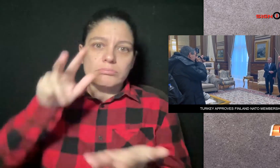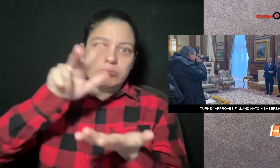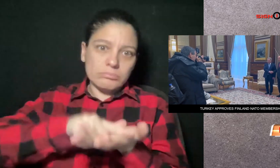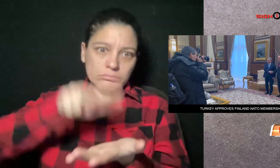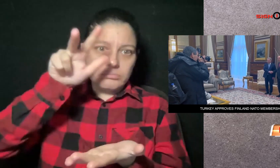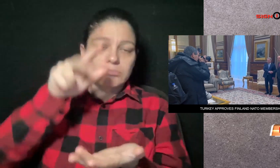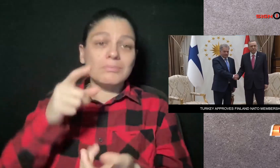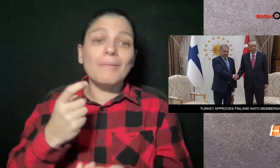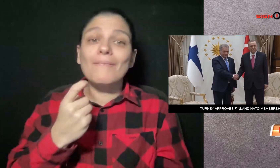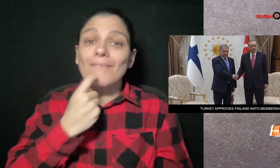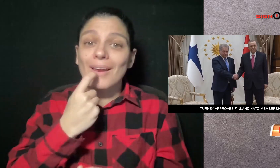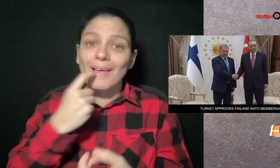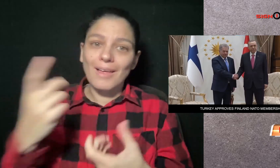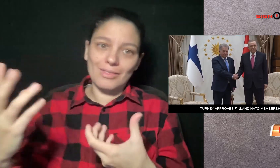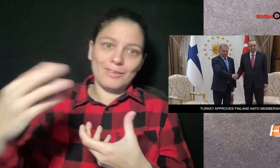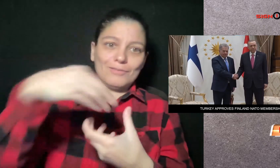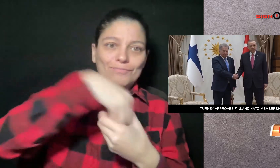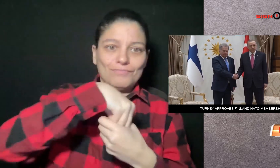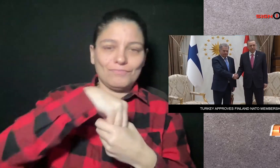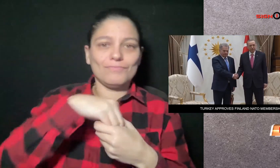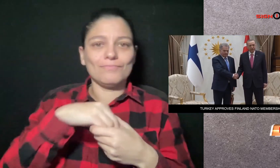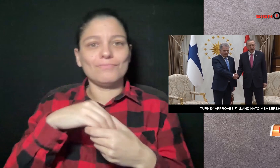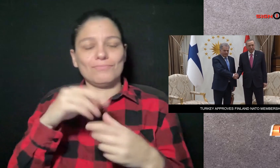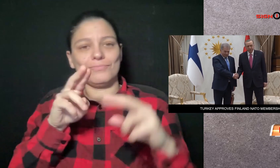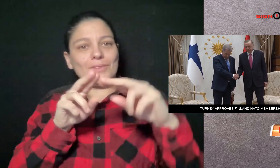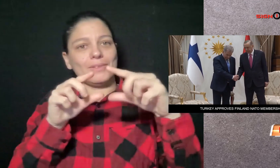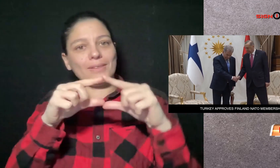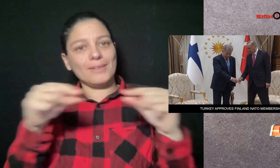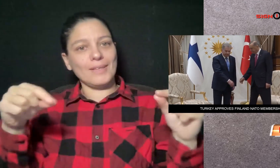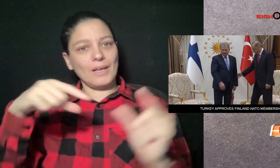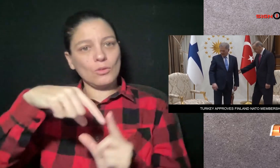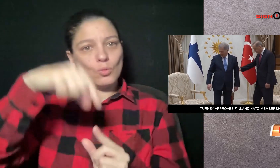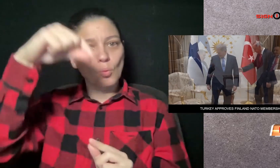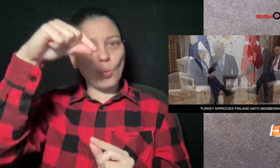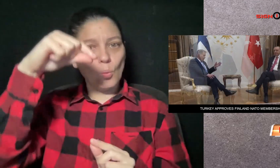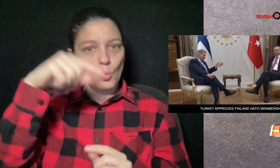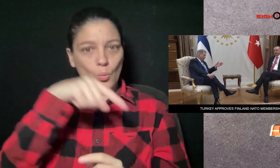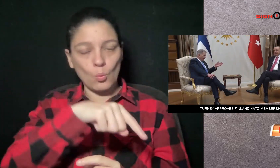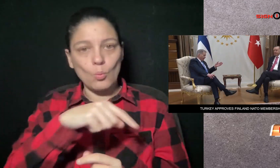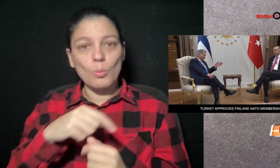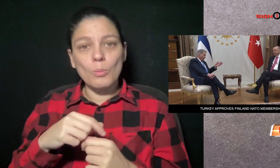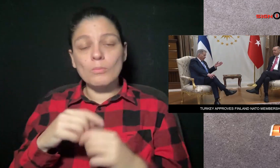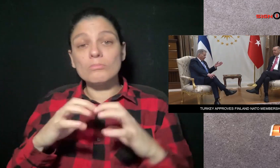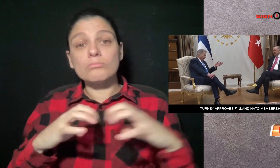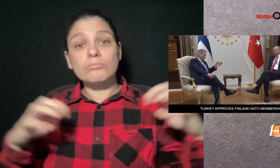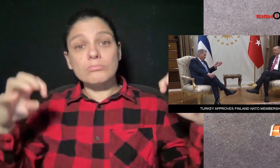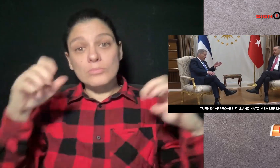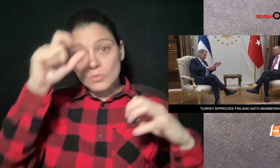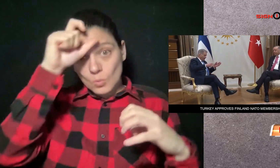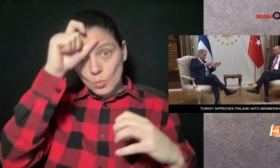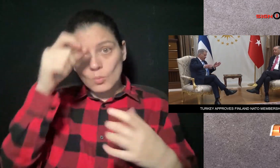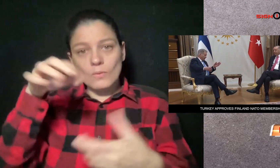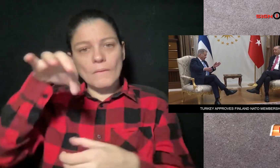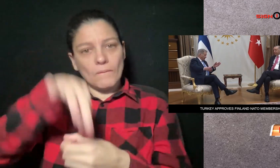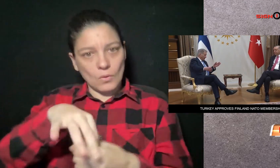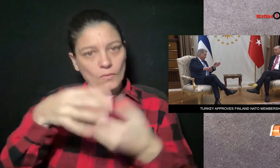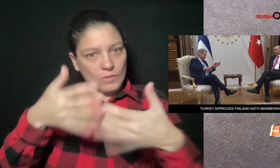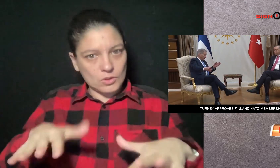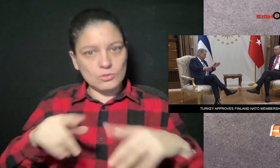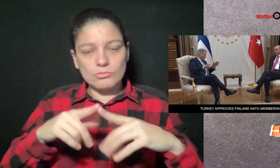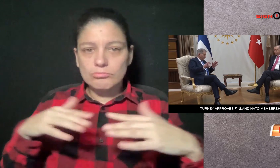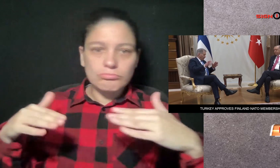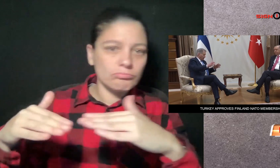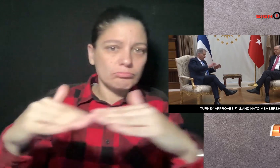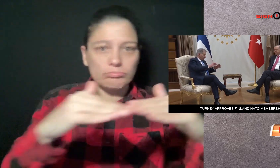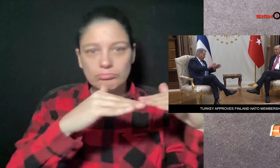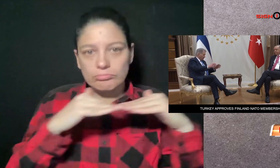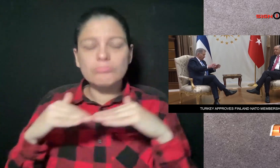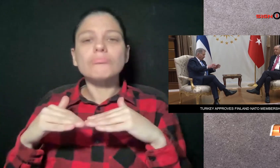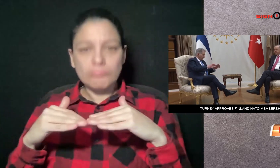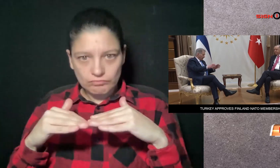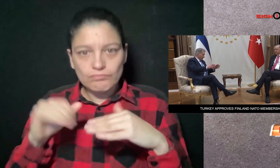join NATO the Turkish parliament voted unanimously in